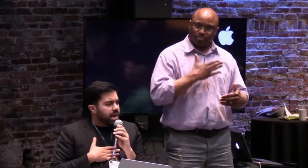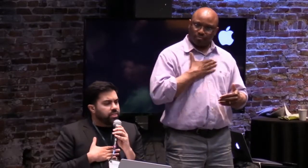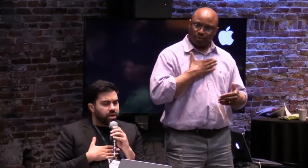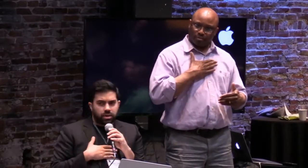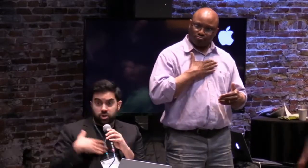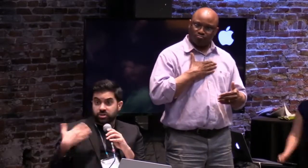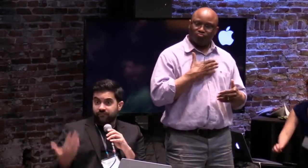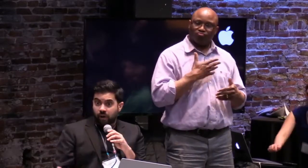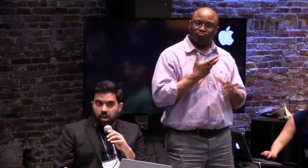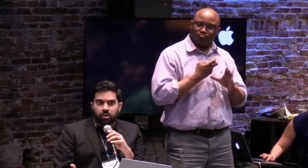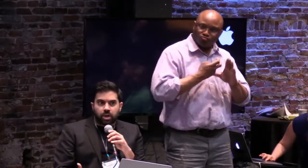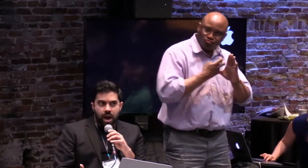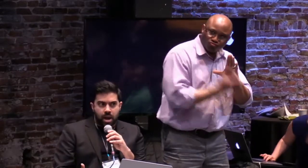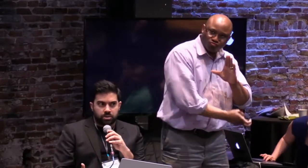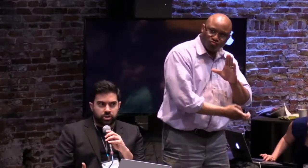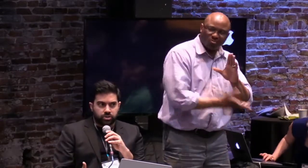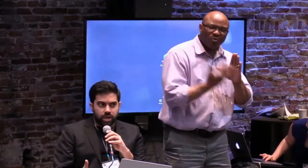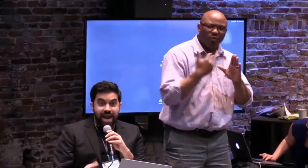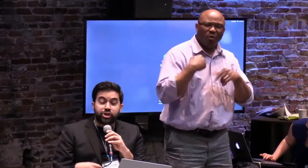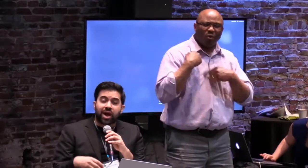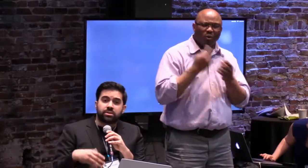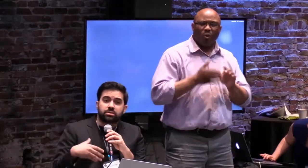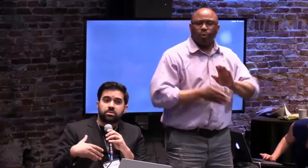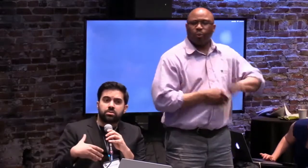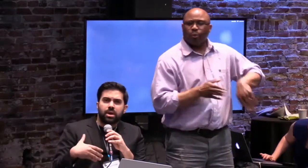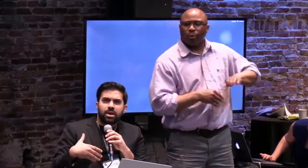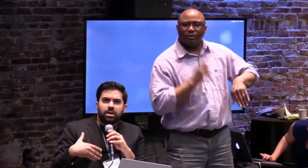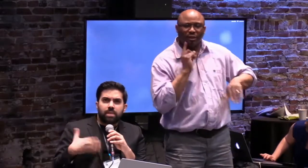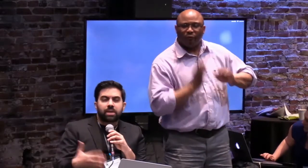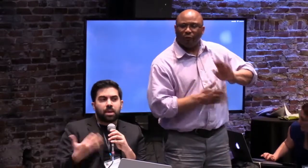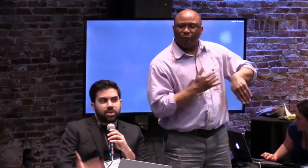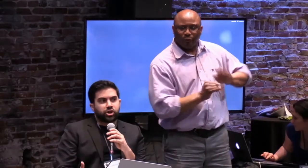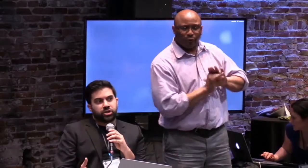In the years that followed, I tried to make it my mission